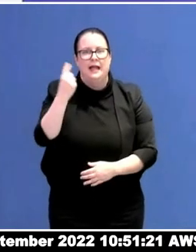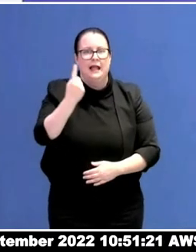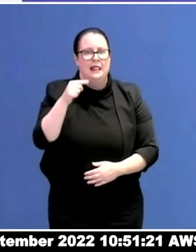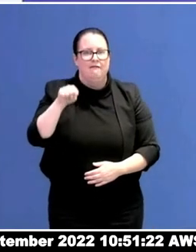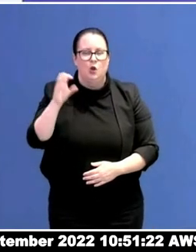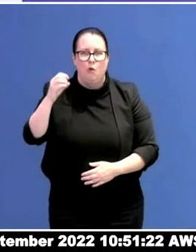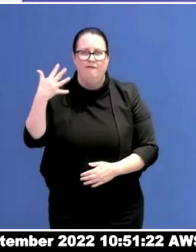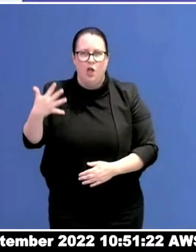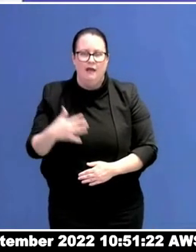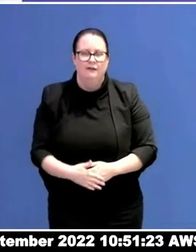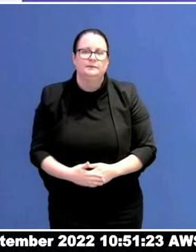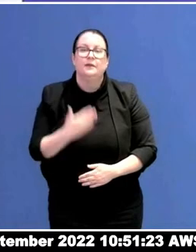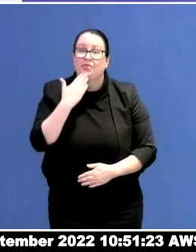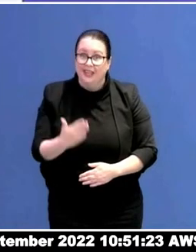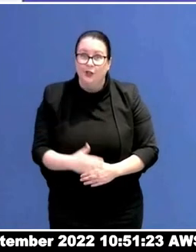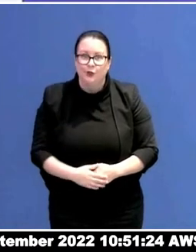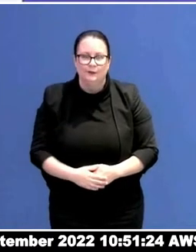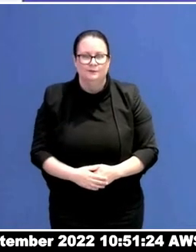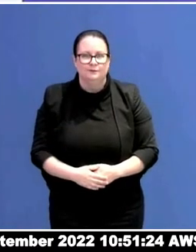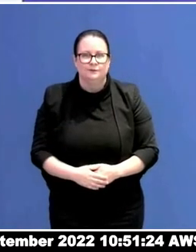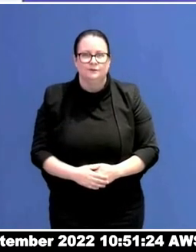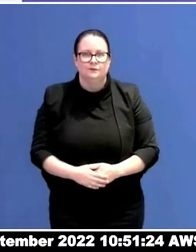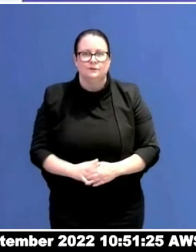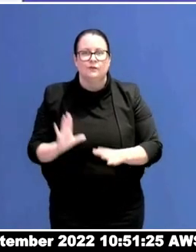The Royal Commission is adjourned.